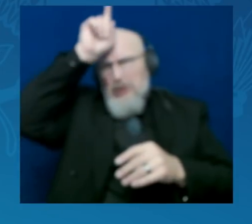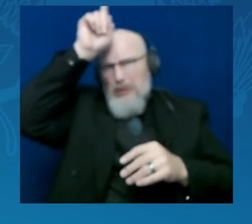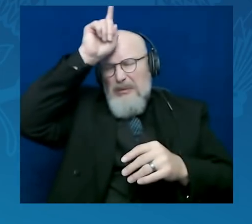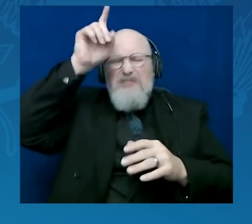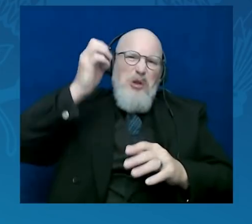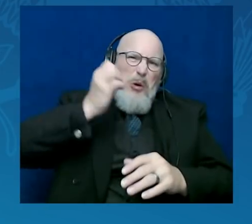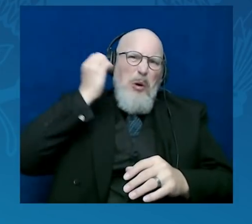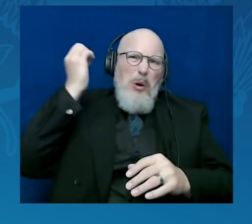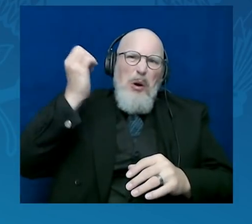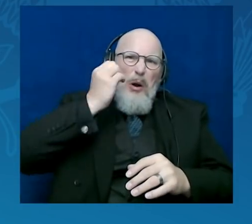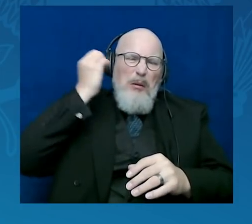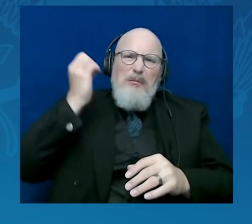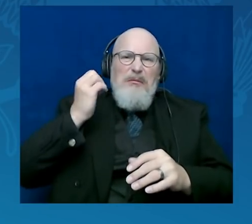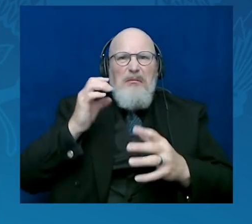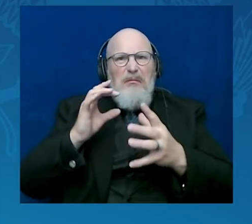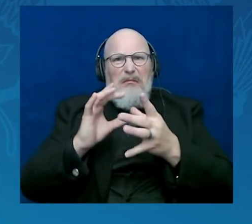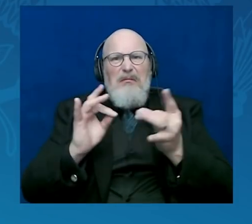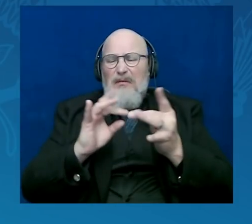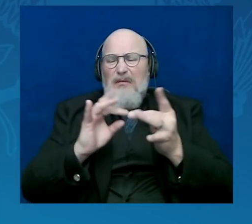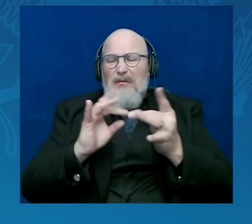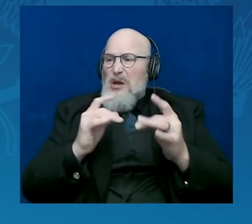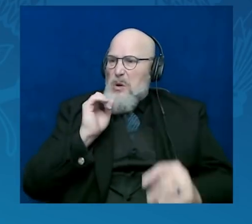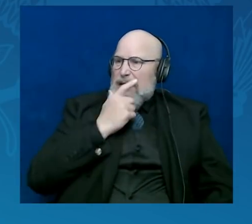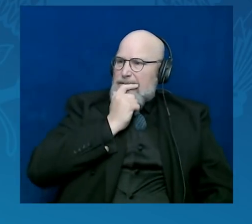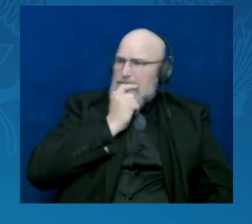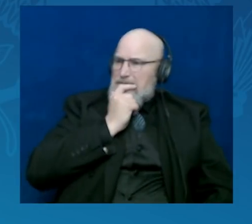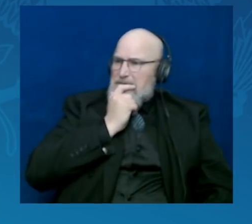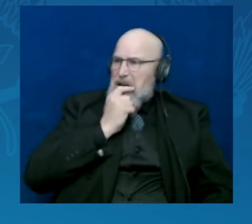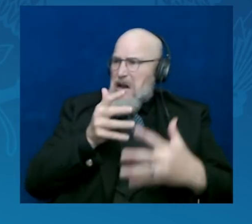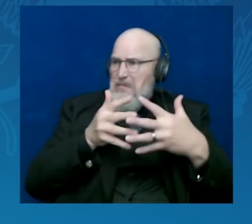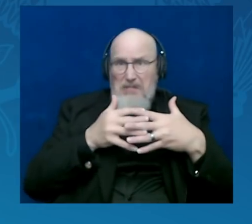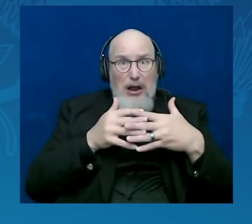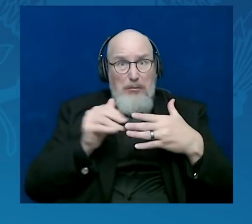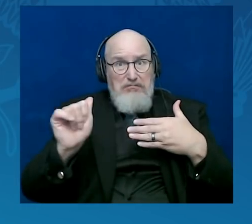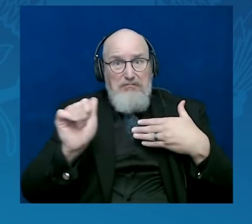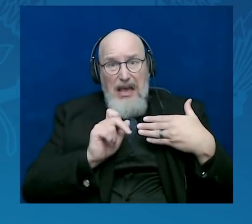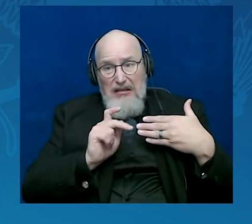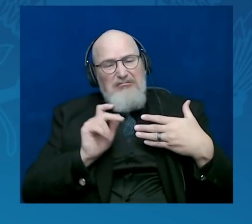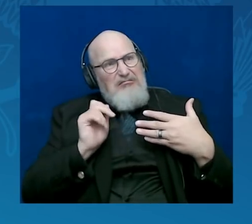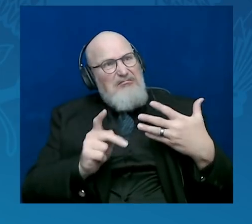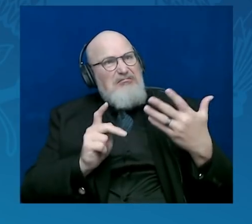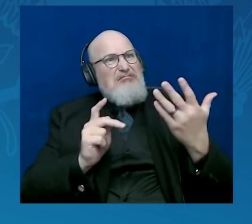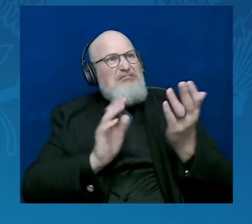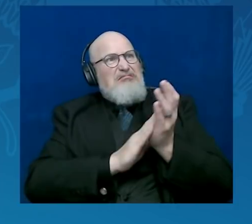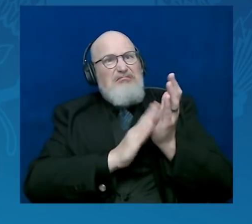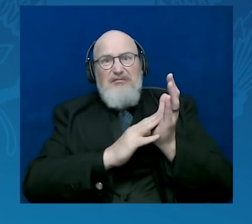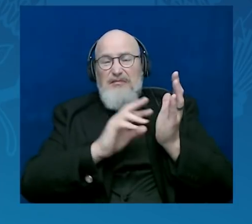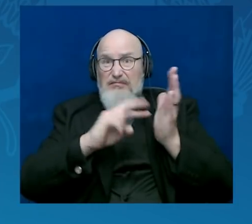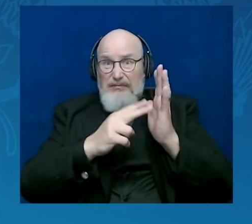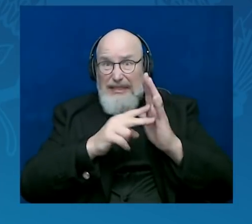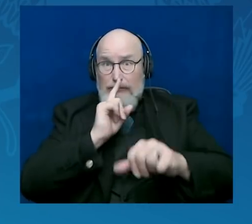"Okay, America is back. That's great. But is it for good? Is this for good?"